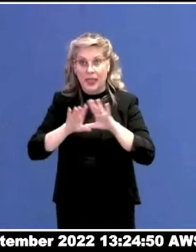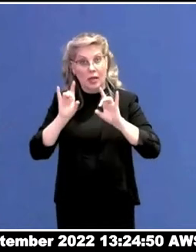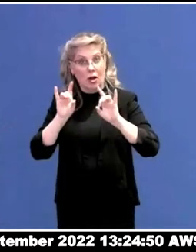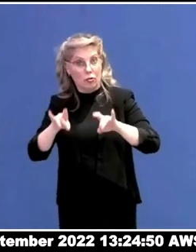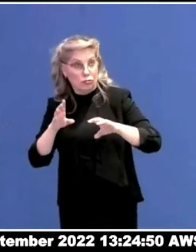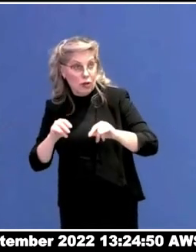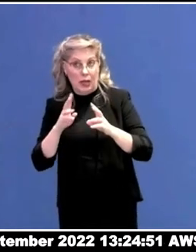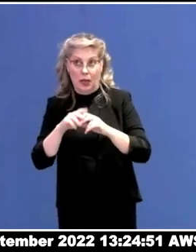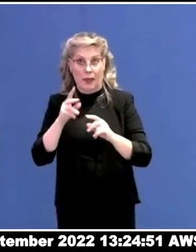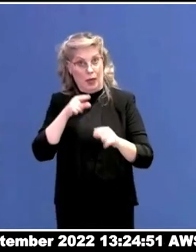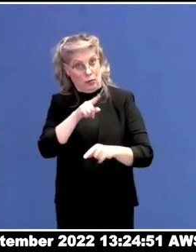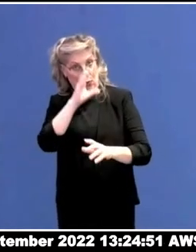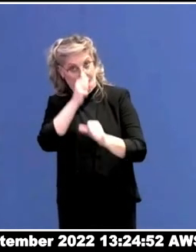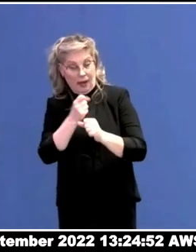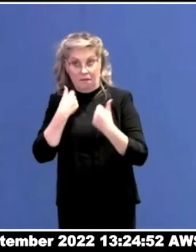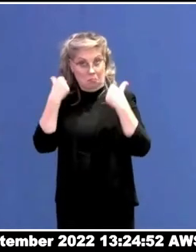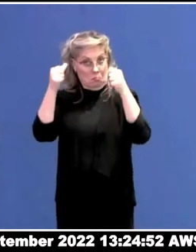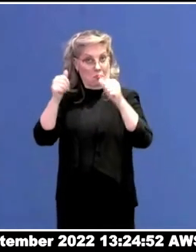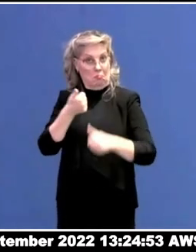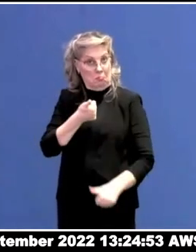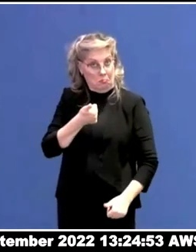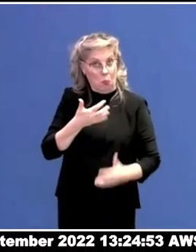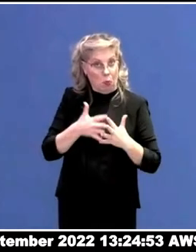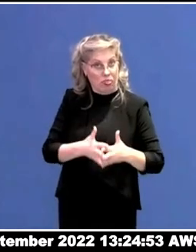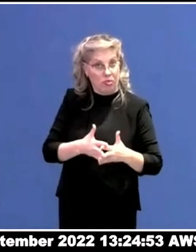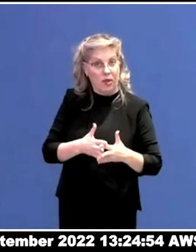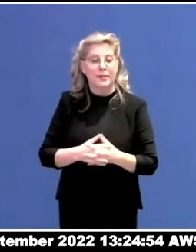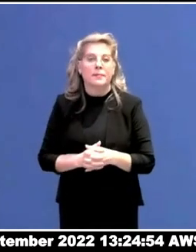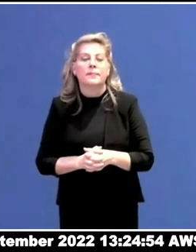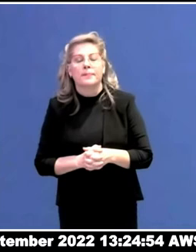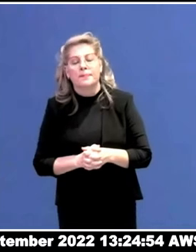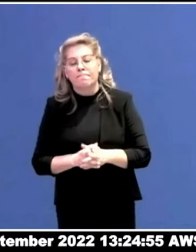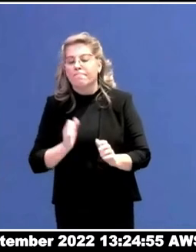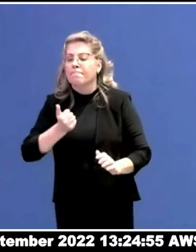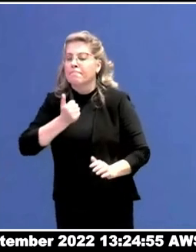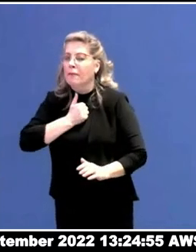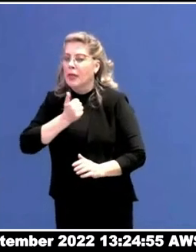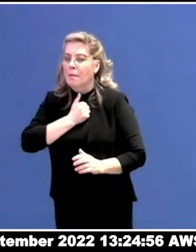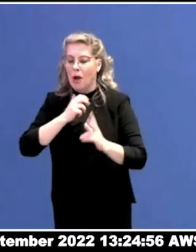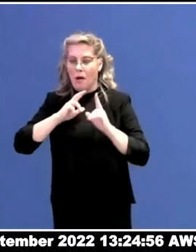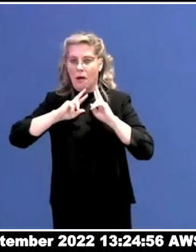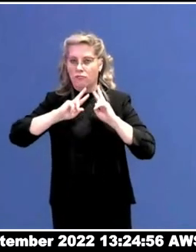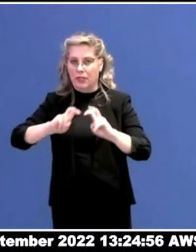So part of our research was really a comparative analysis across states.